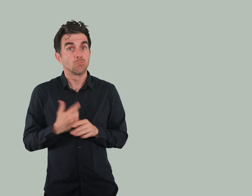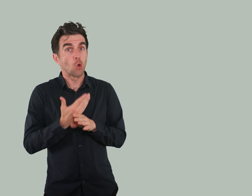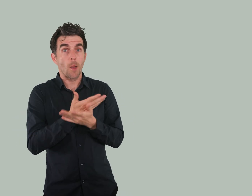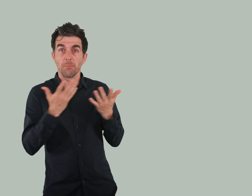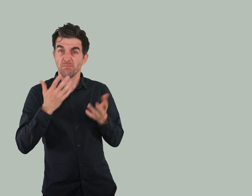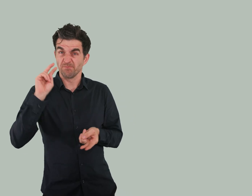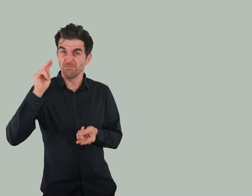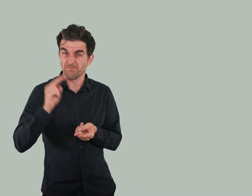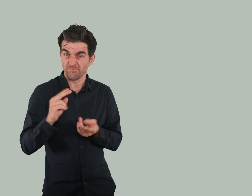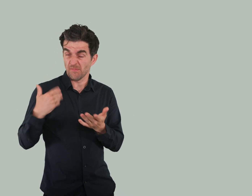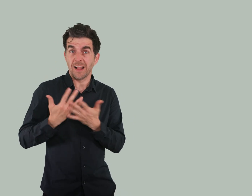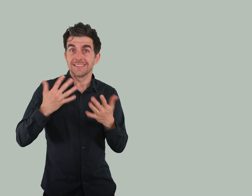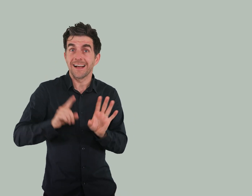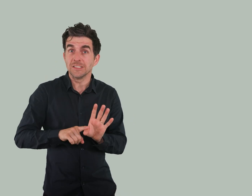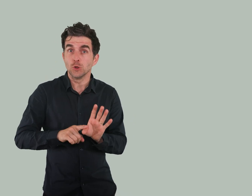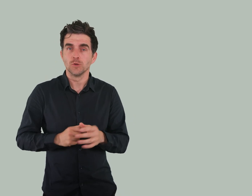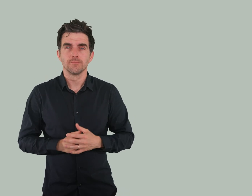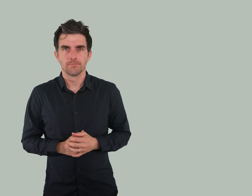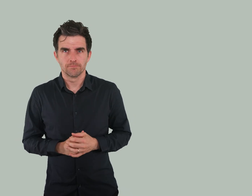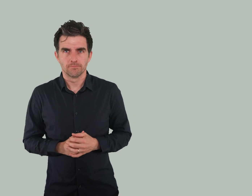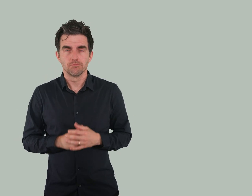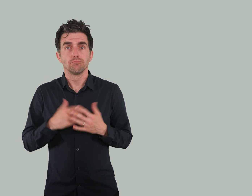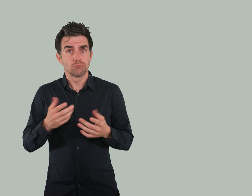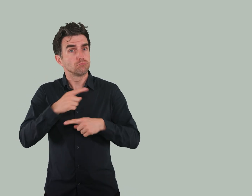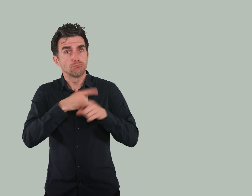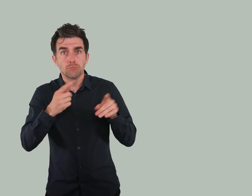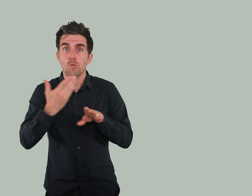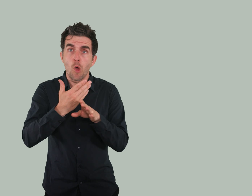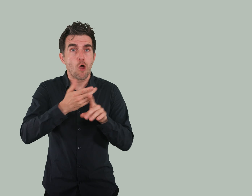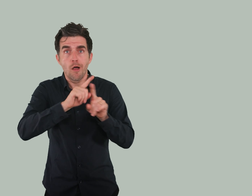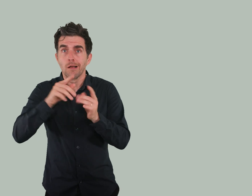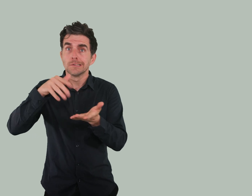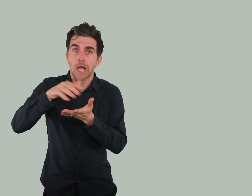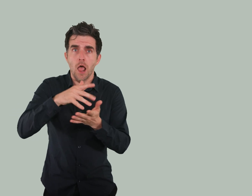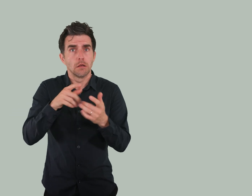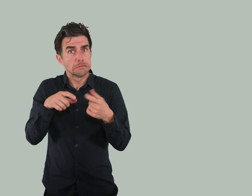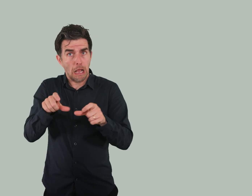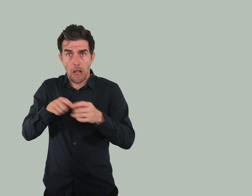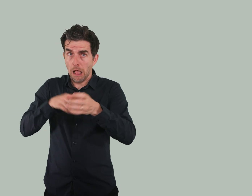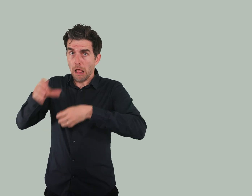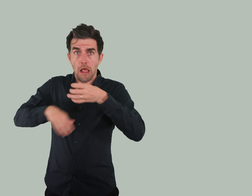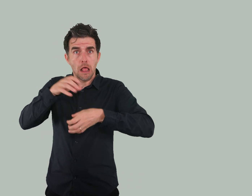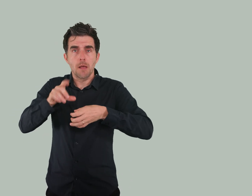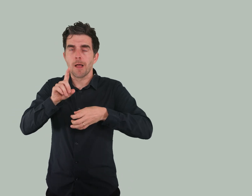while vacancies have fallen sharply over the past decade. Where retailers do recruit,